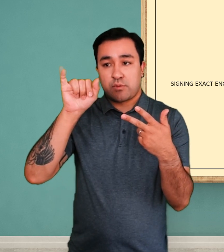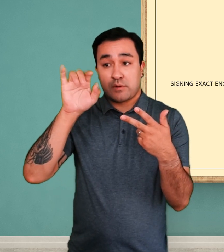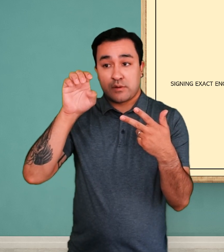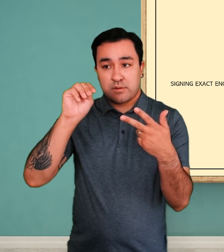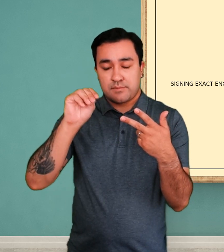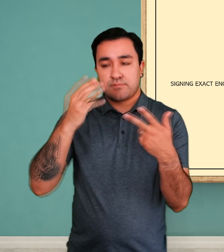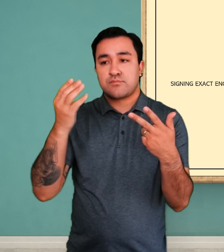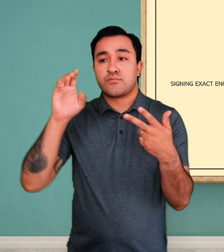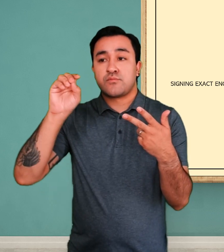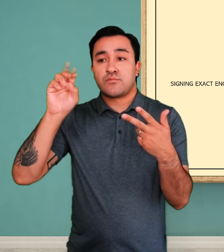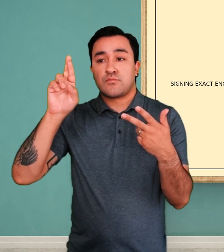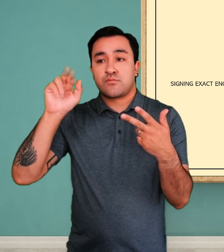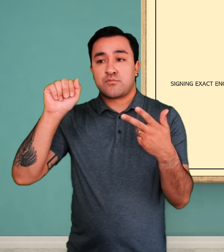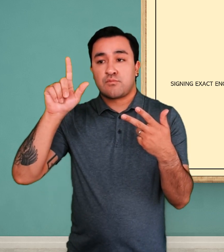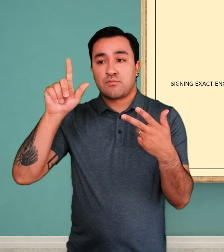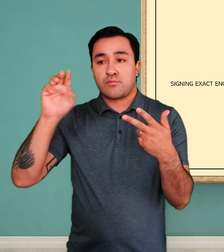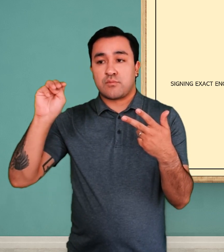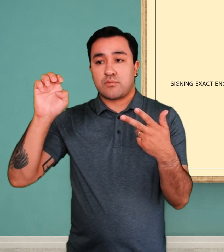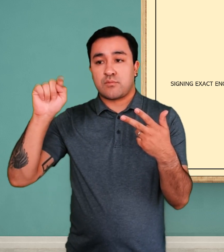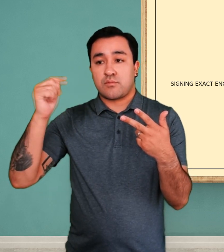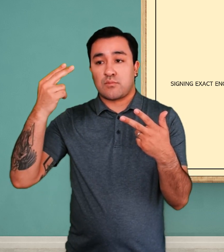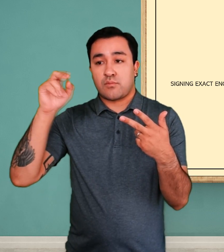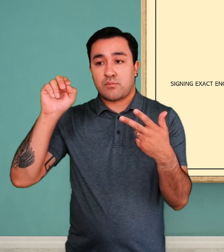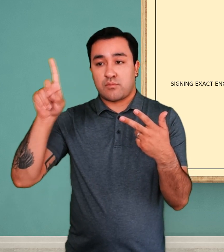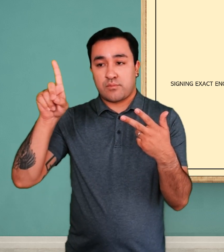Again, the name conveys what the focus of the method is.